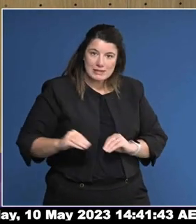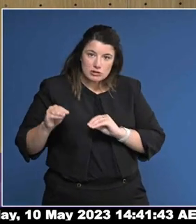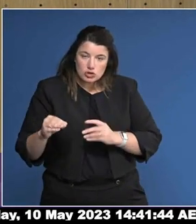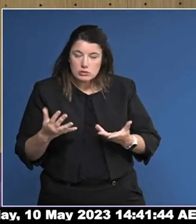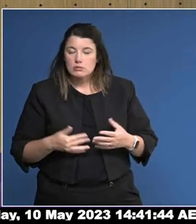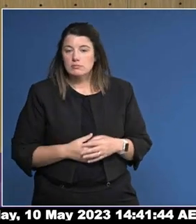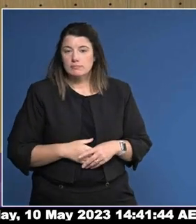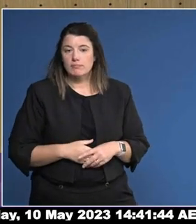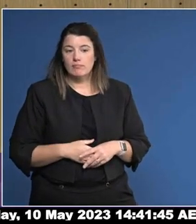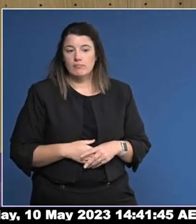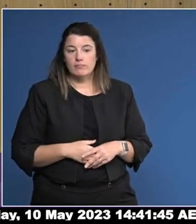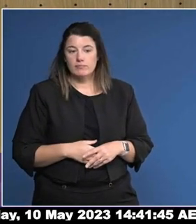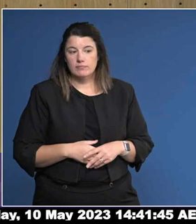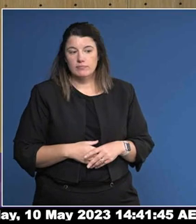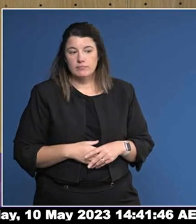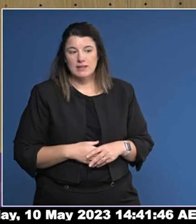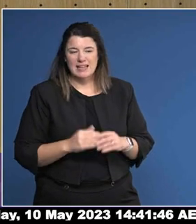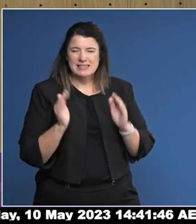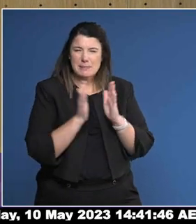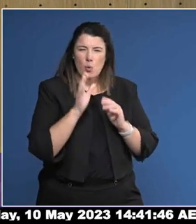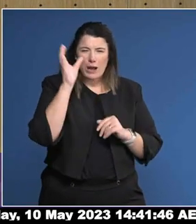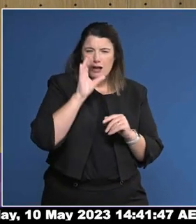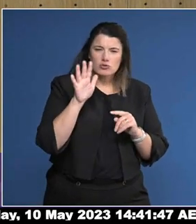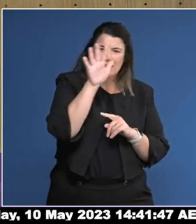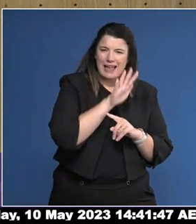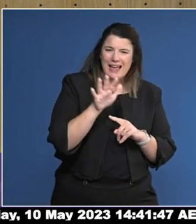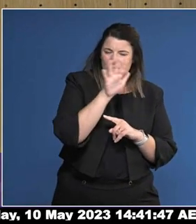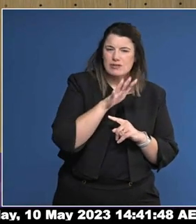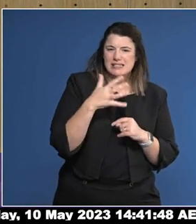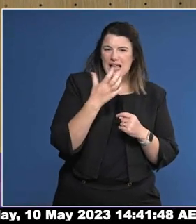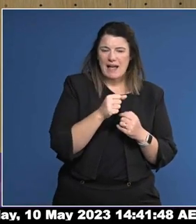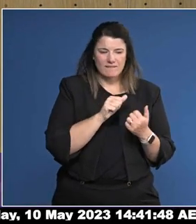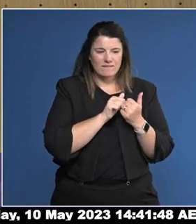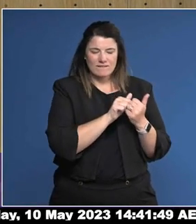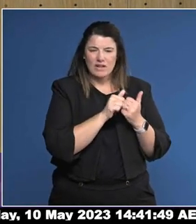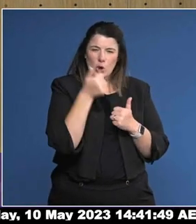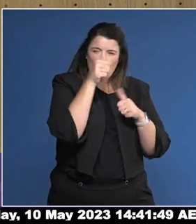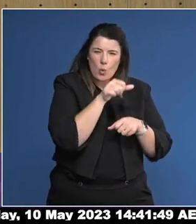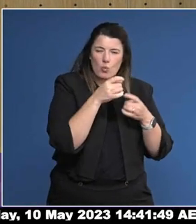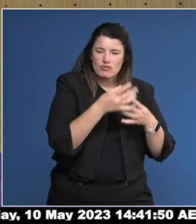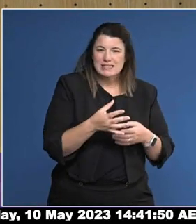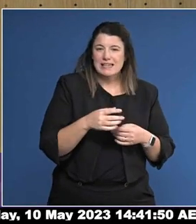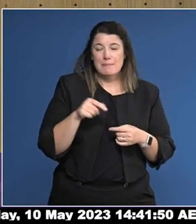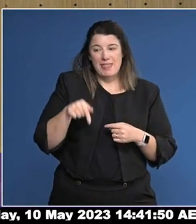And in the smaller regional areas, there was a close connection, but in this particular case, I can't see that we did that.